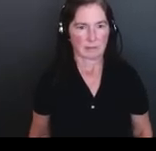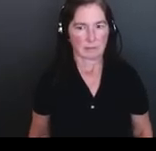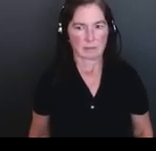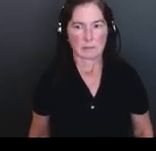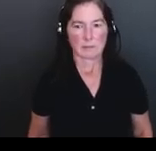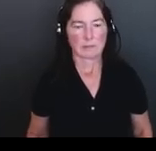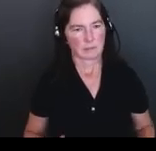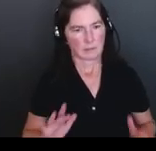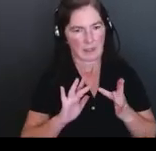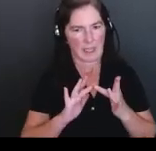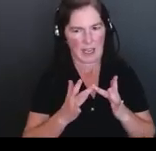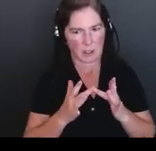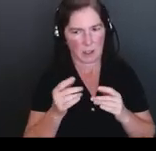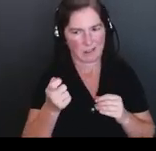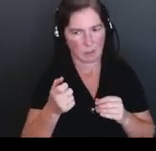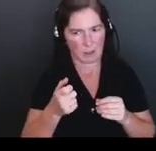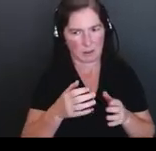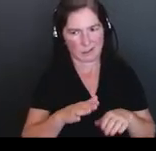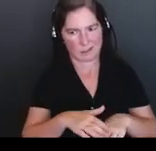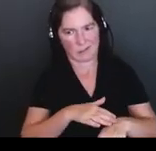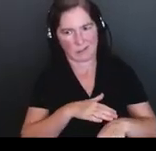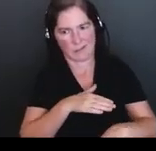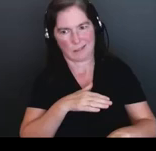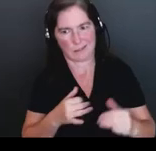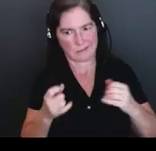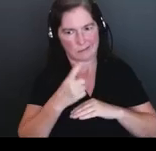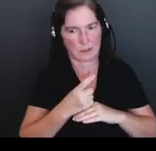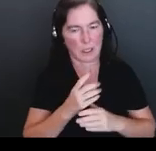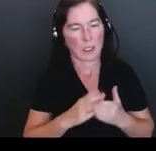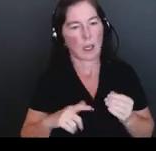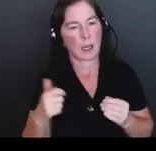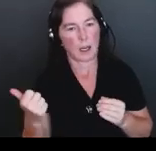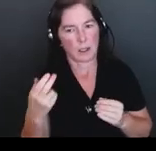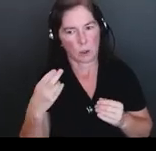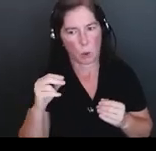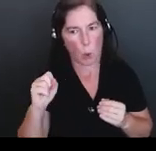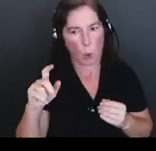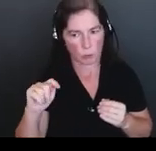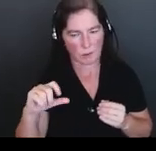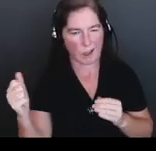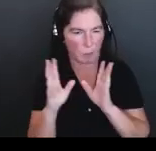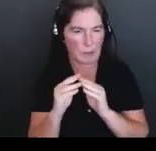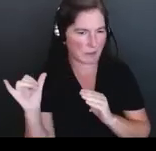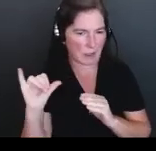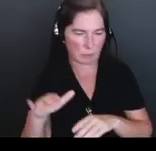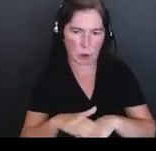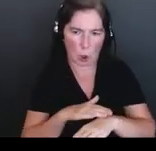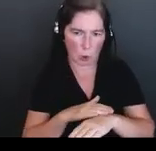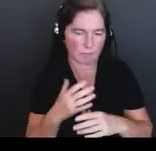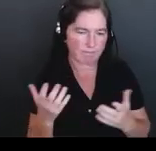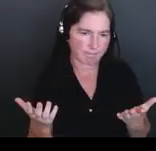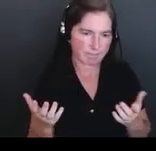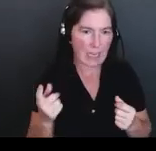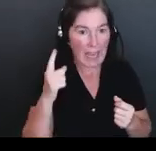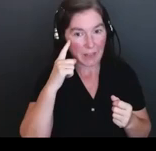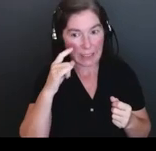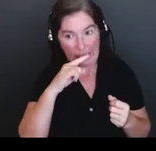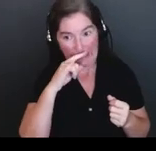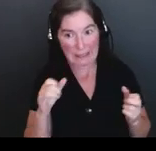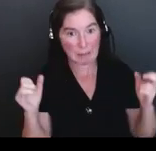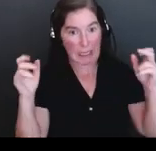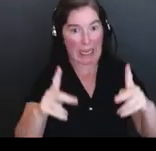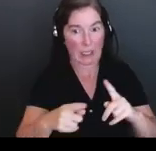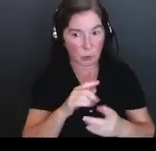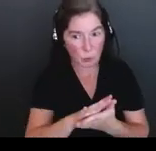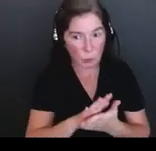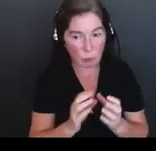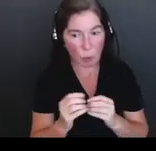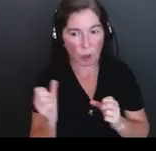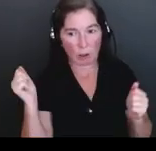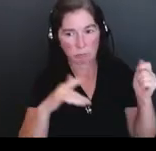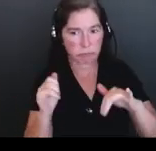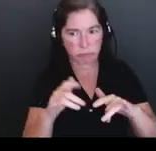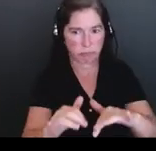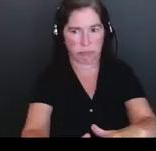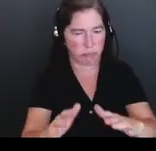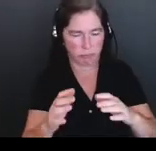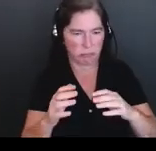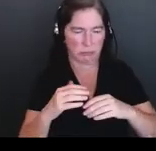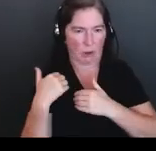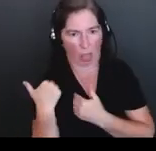Okay, we're back.